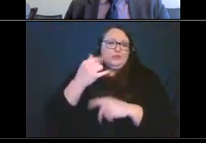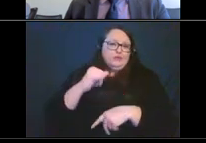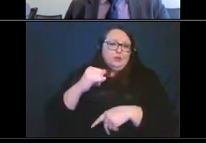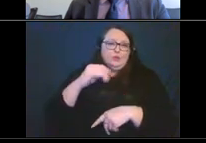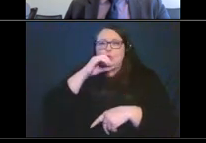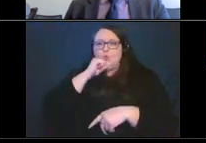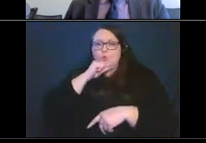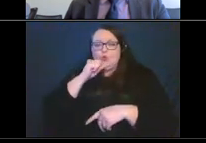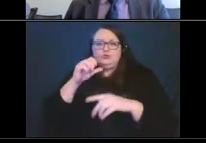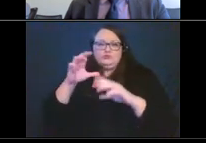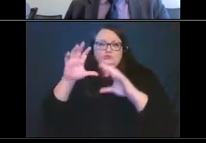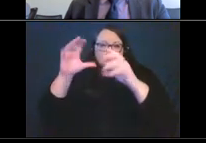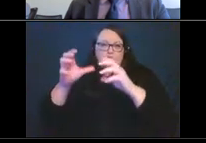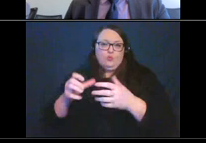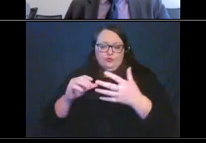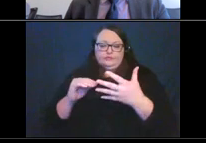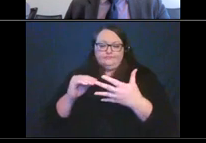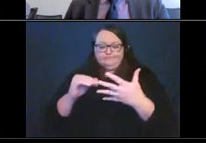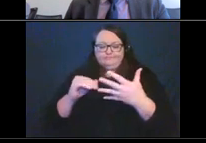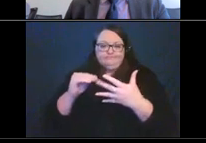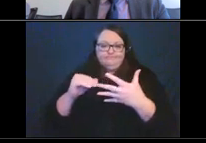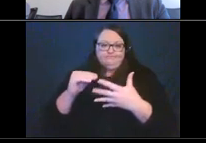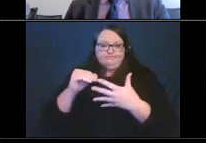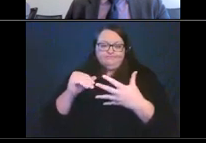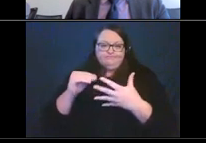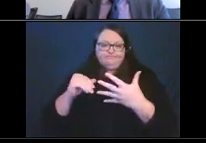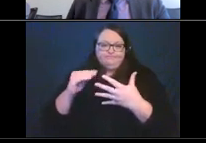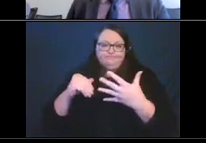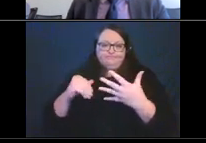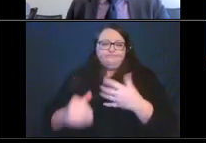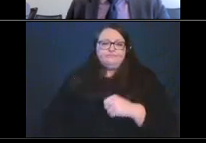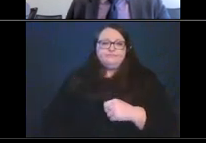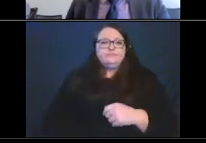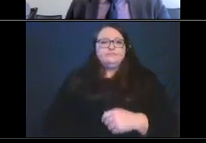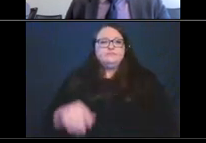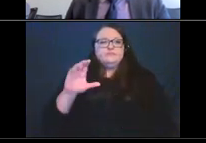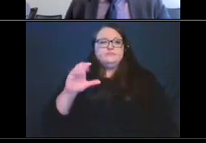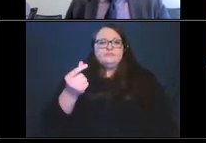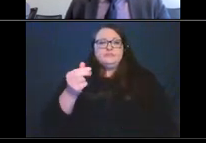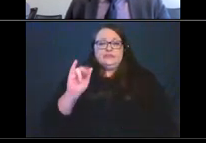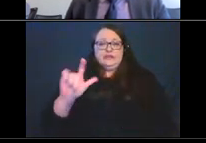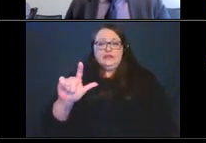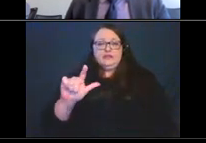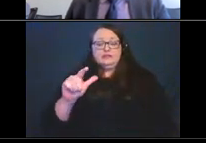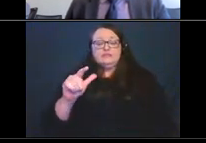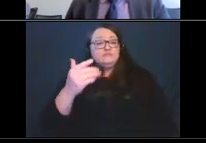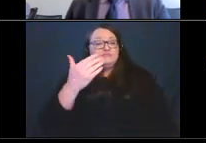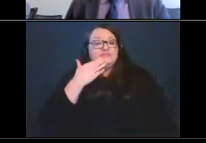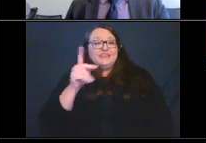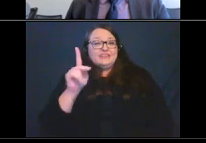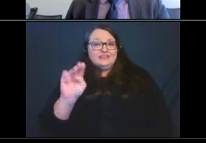Awesome. Thanks Kim. Good question to maybe reiterate. Rick asked,